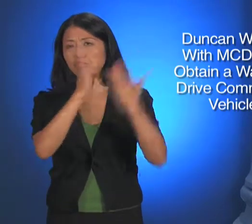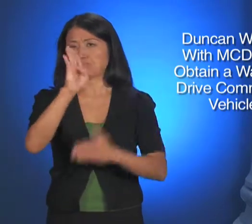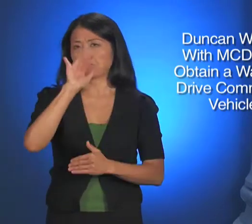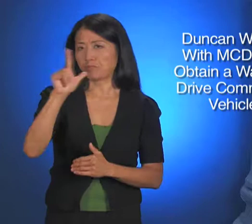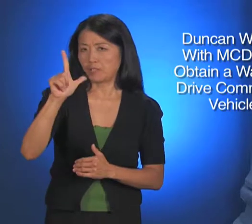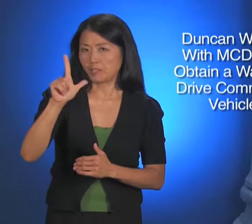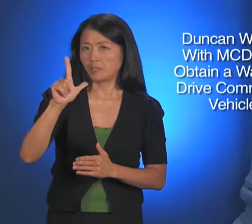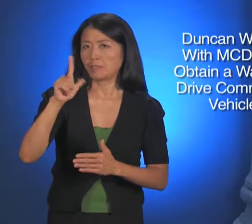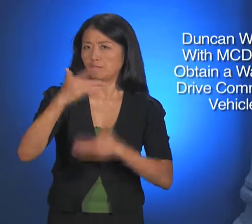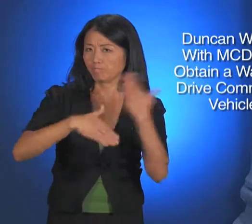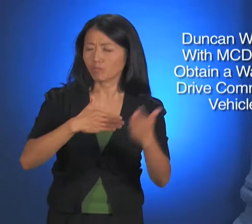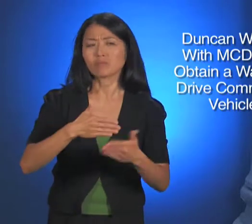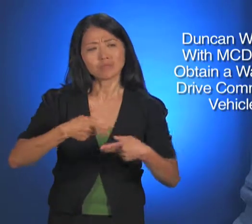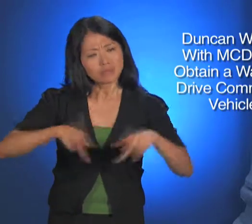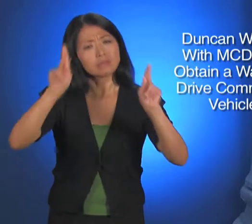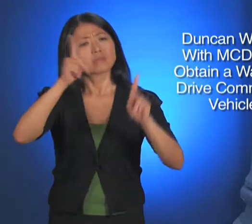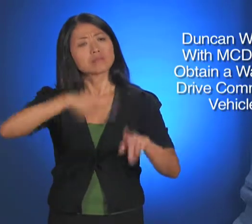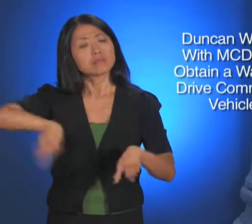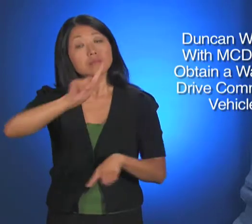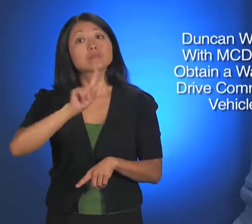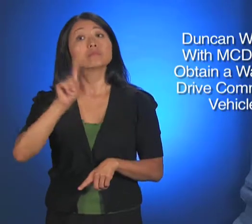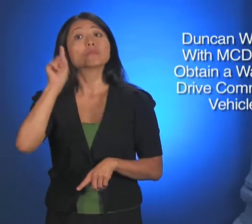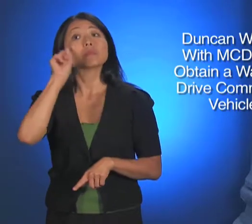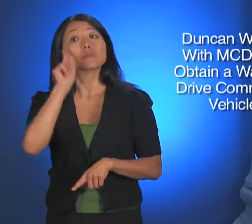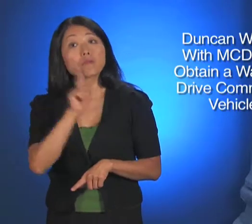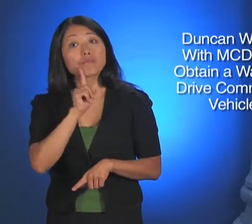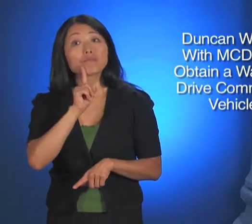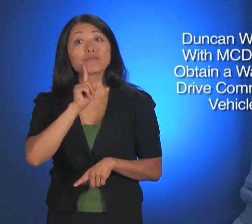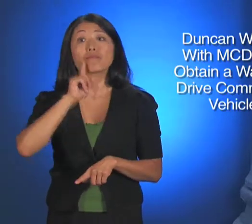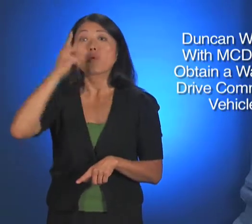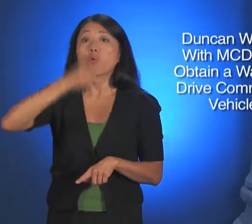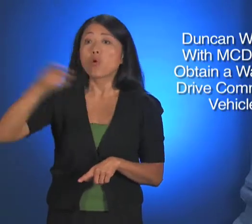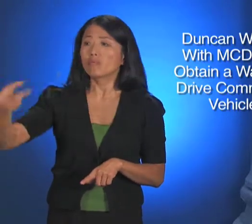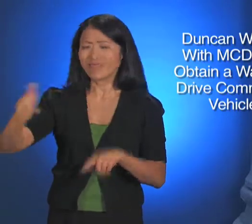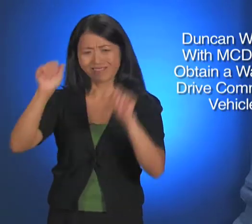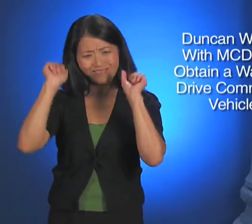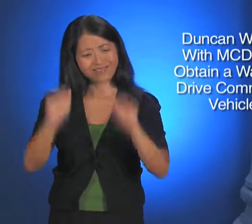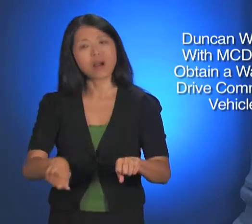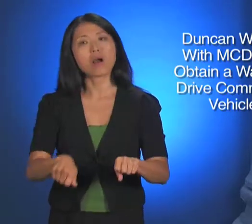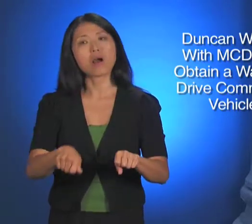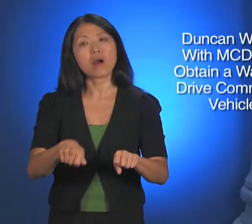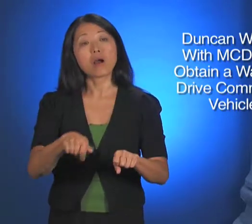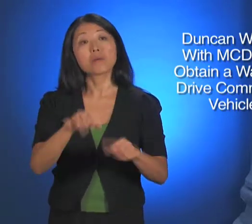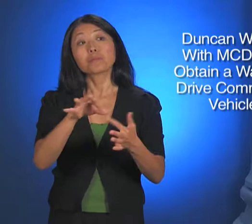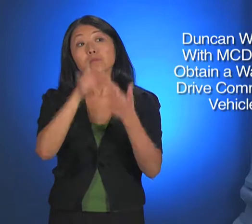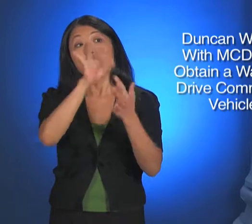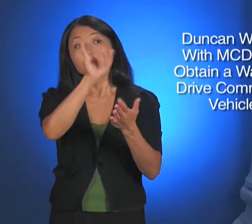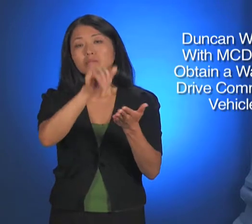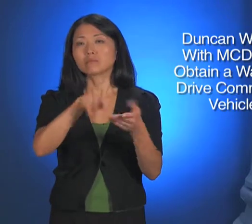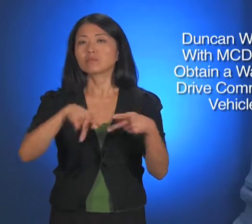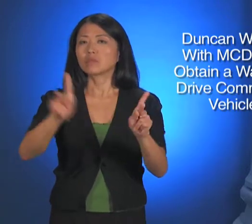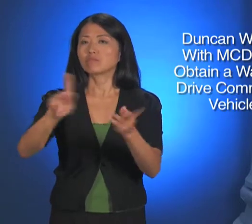allowing people who were deaf or hard of hearing to obtain a waiver.